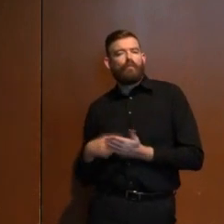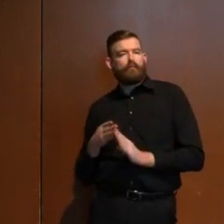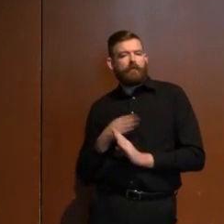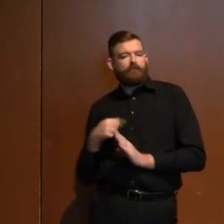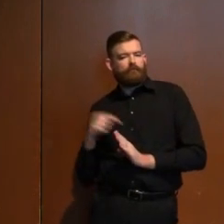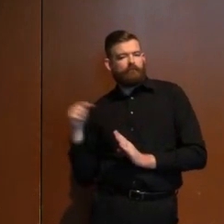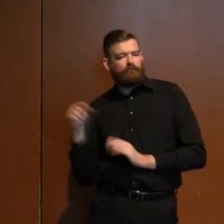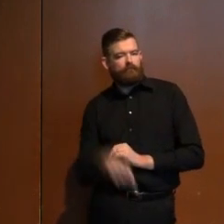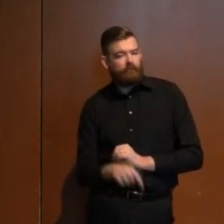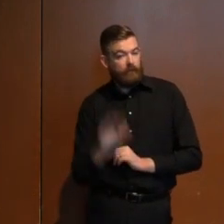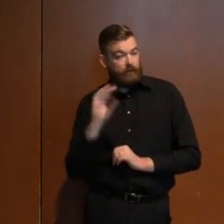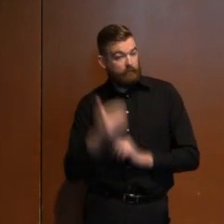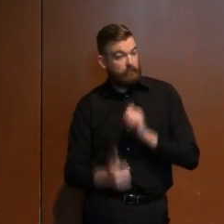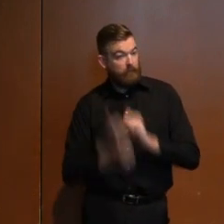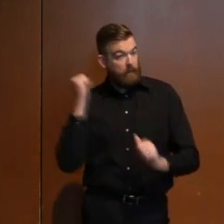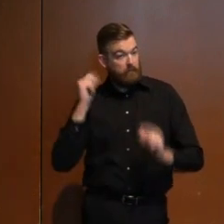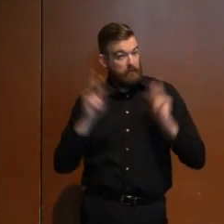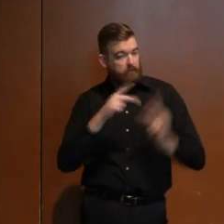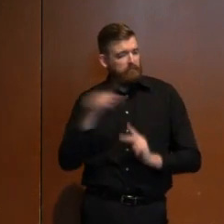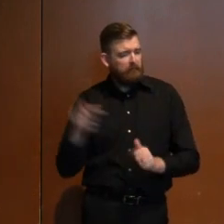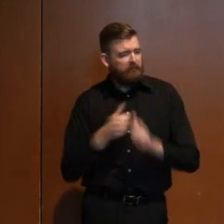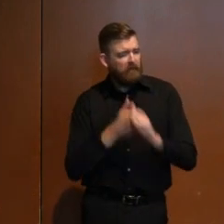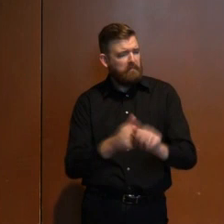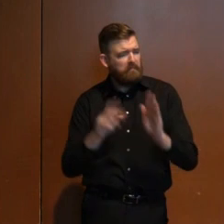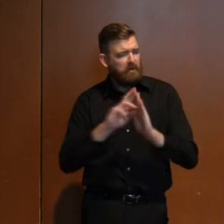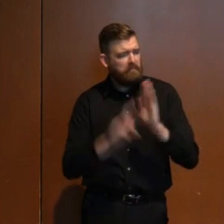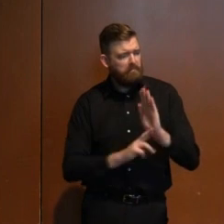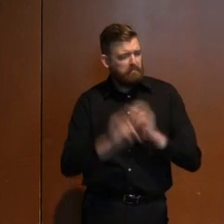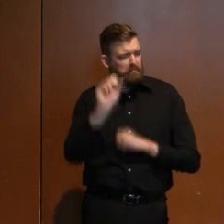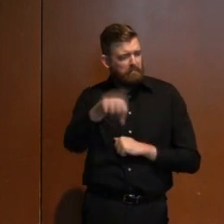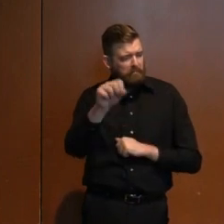WE JUST HAD A CONVERSATION ONLINE BEFORE WE CAME OUT ON